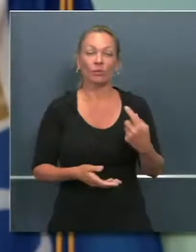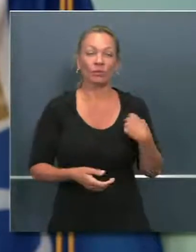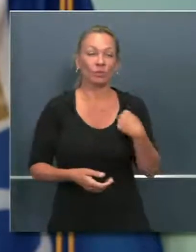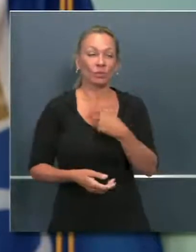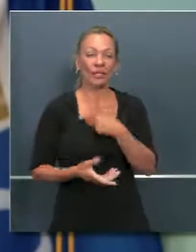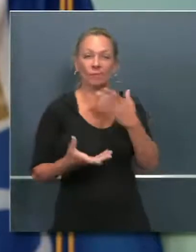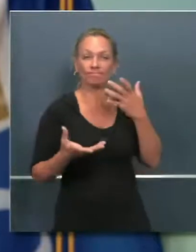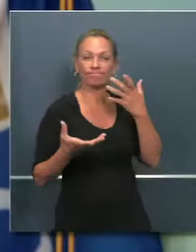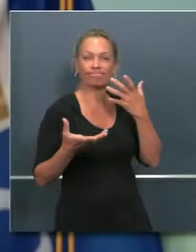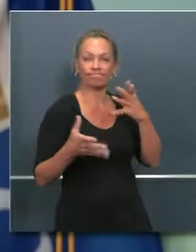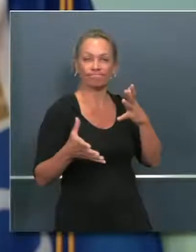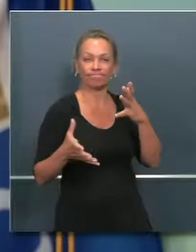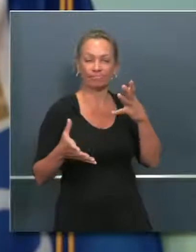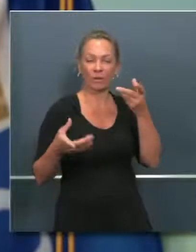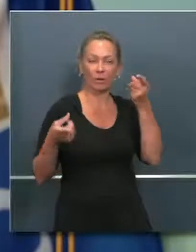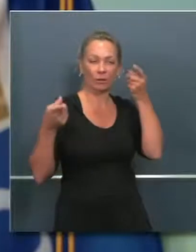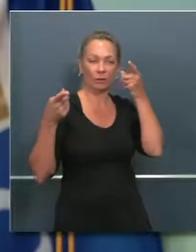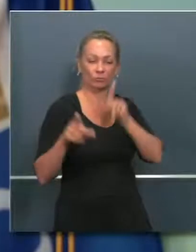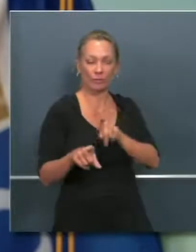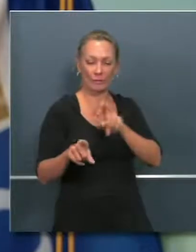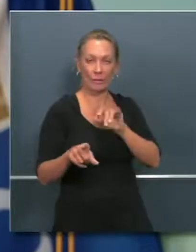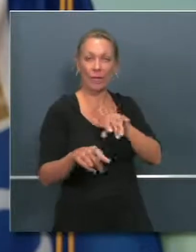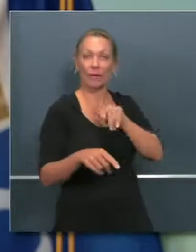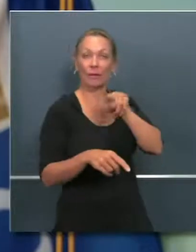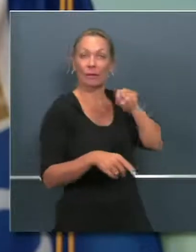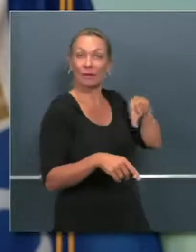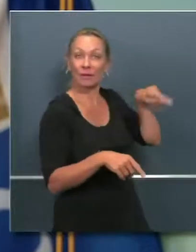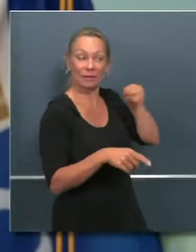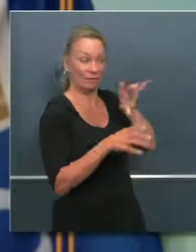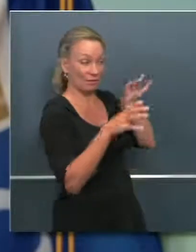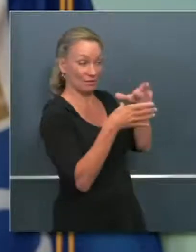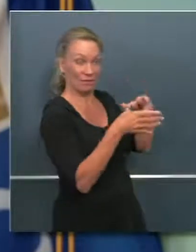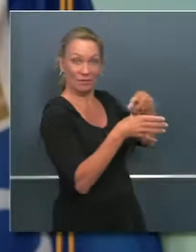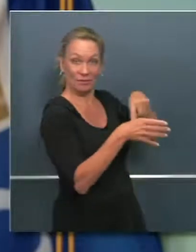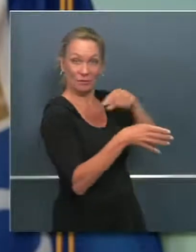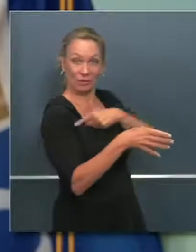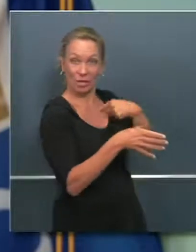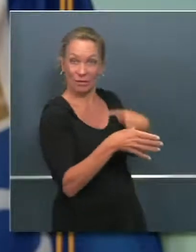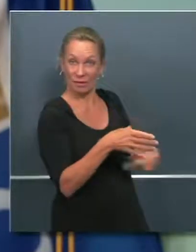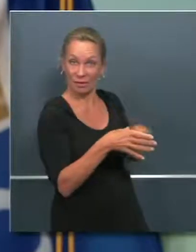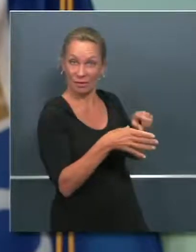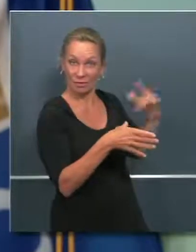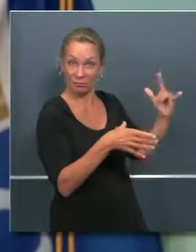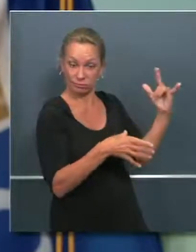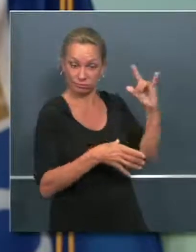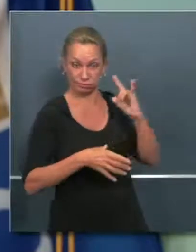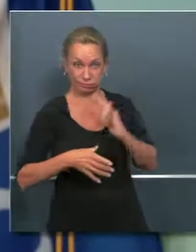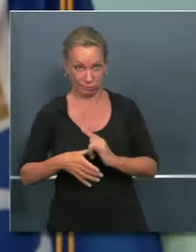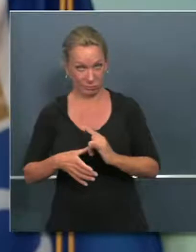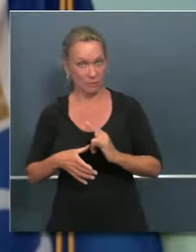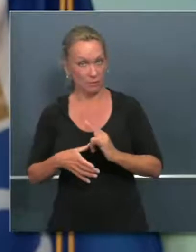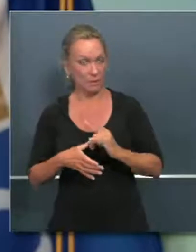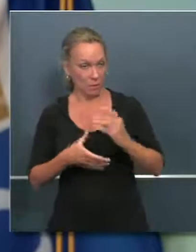for that repatriation Cove at 19 this pandemic the corona virus as it was referred to at the